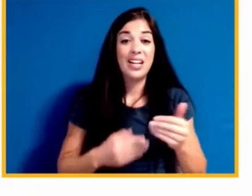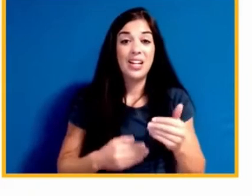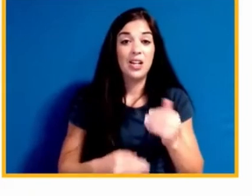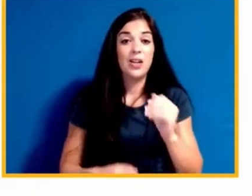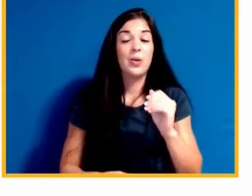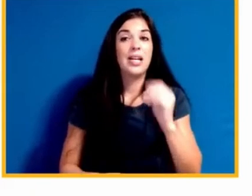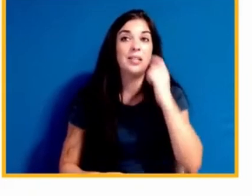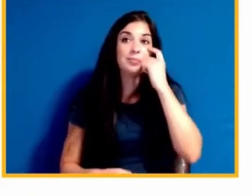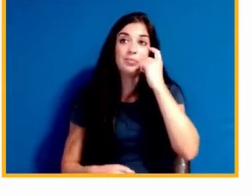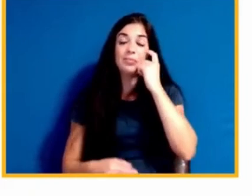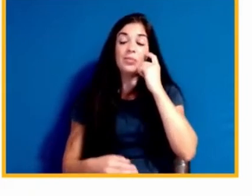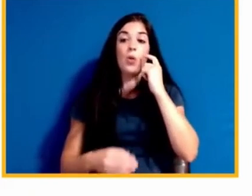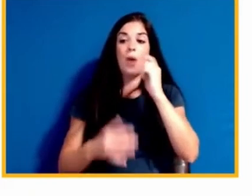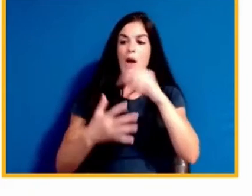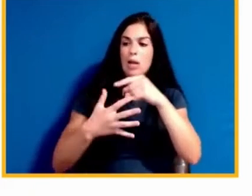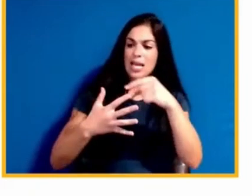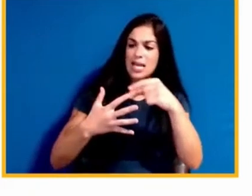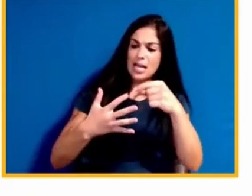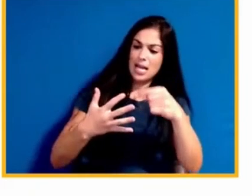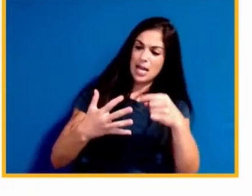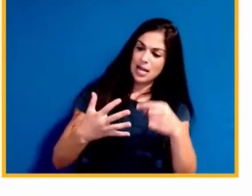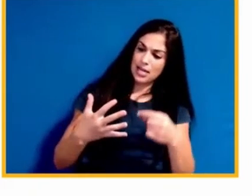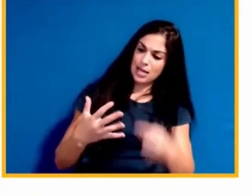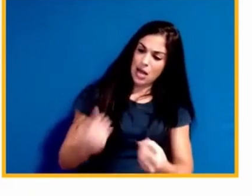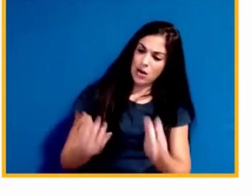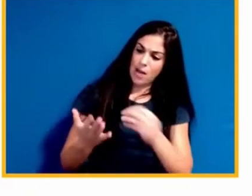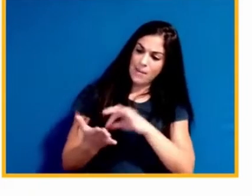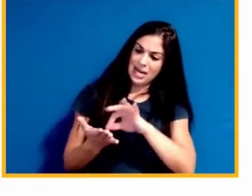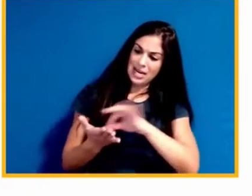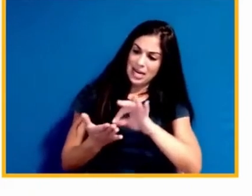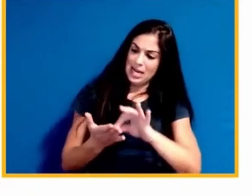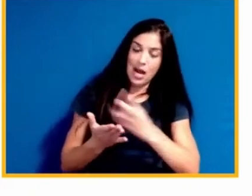absolutely expended in terms of being able to count all those details. There are no more yeen beans available.